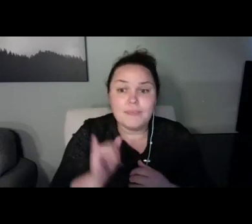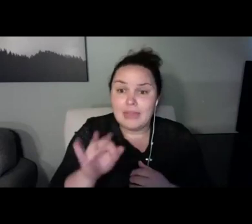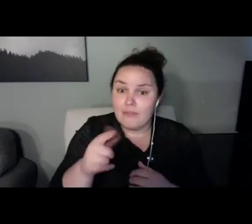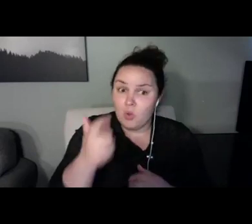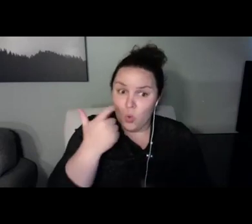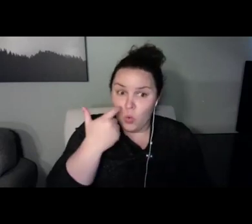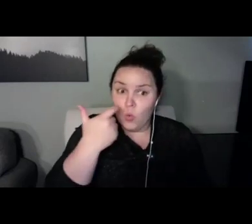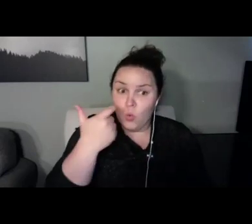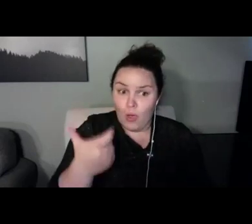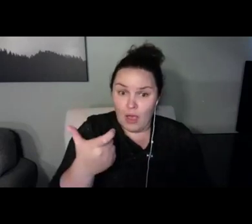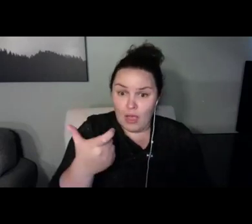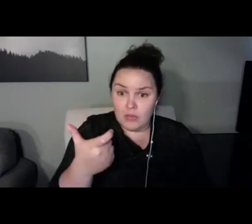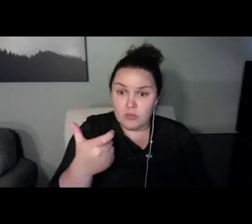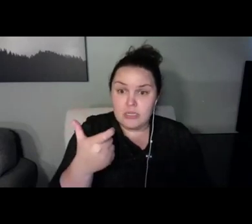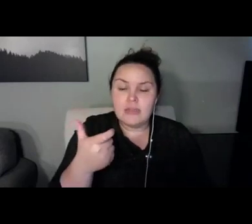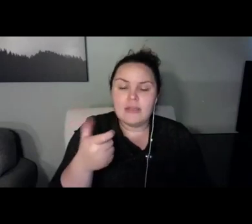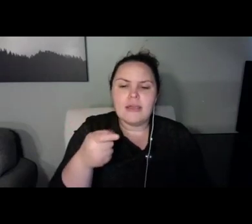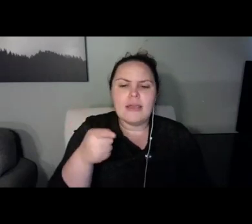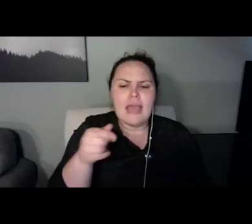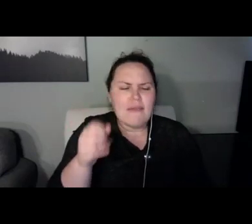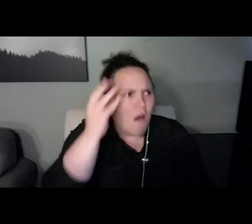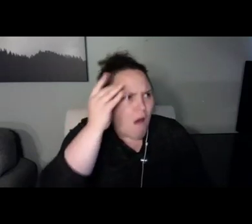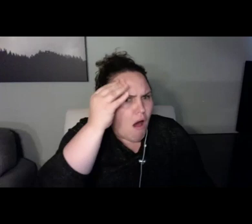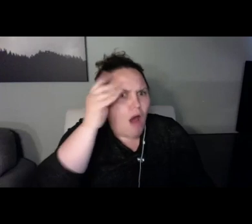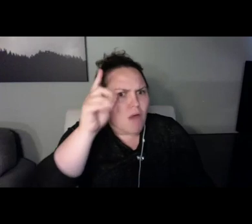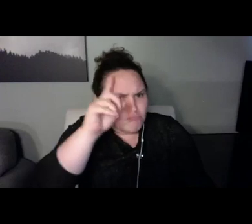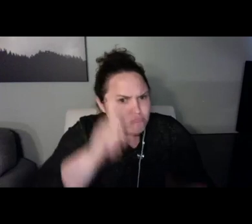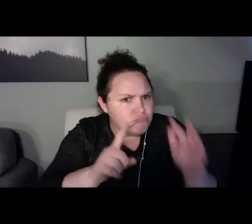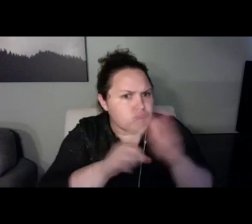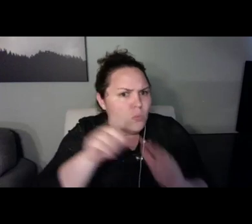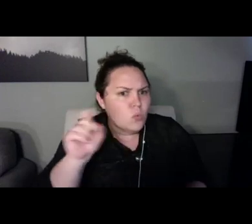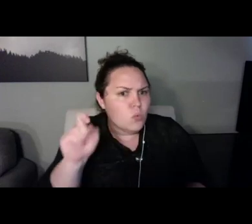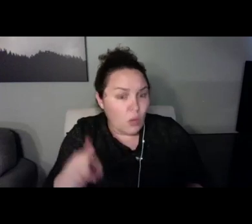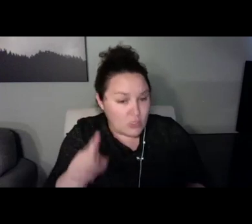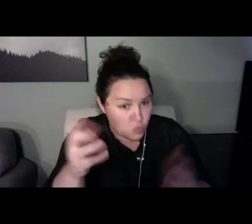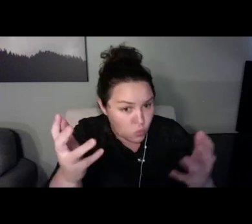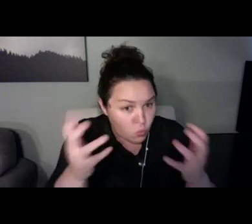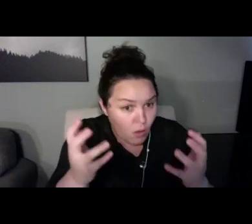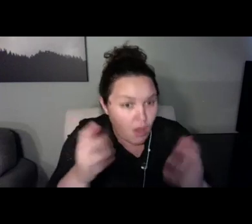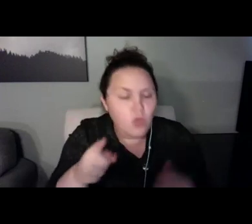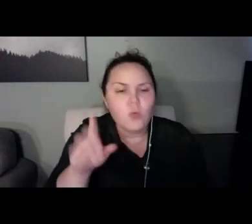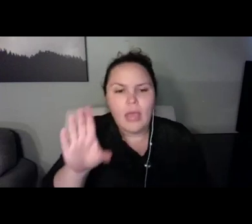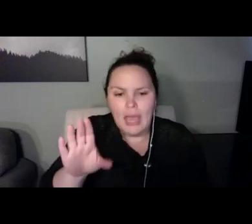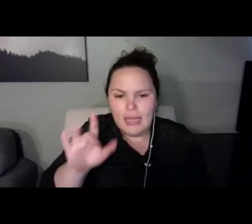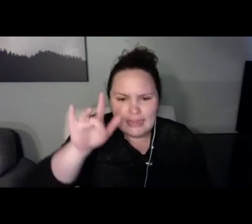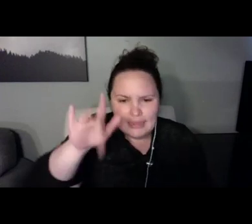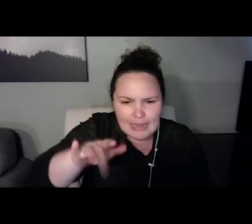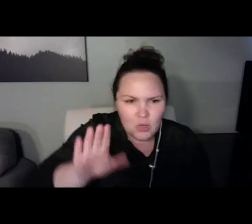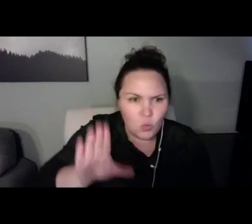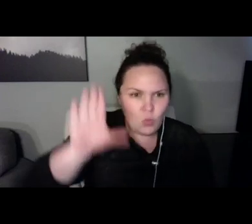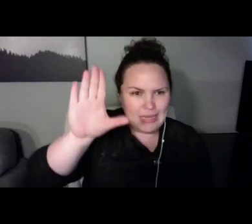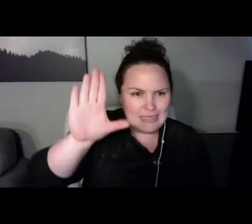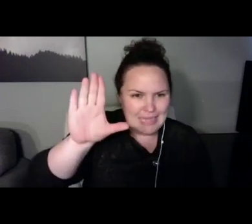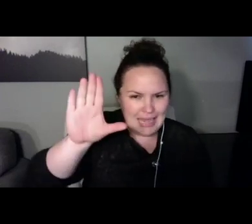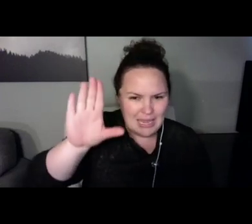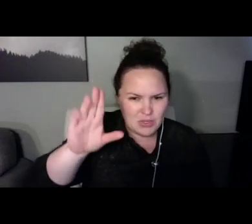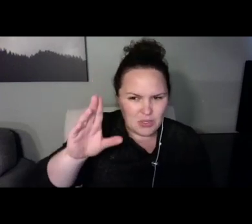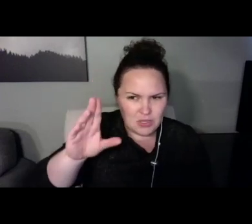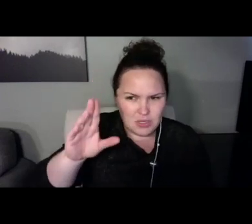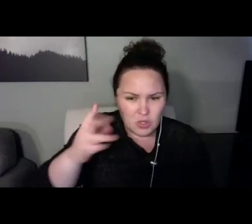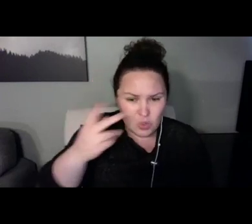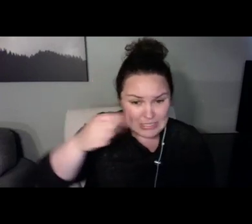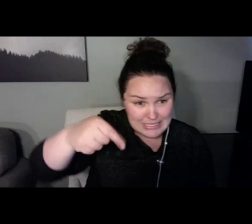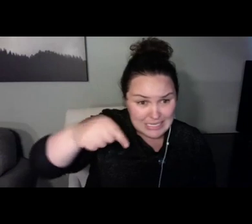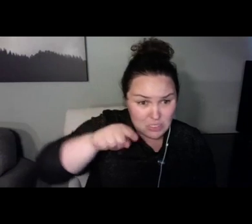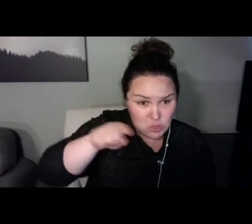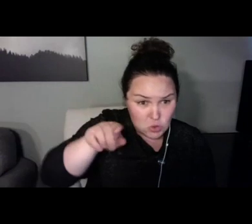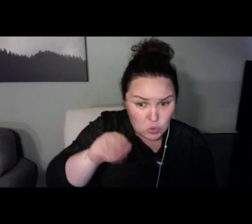would like to ask a question, we just invite you to raise your hand in the Zoom where you